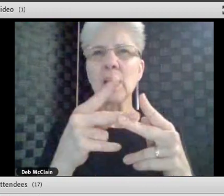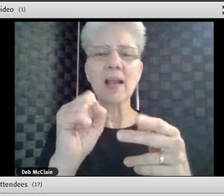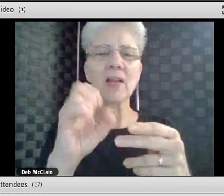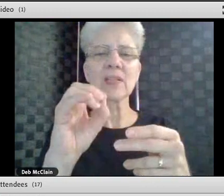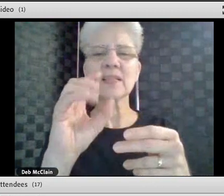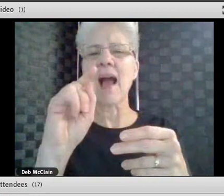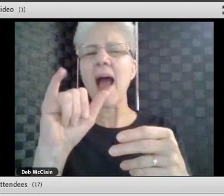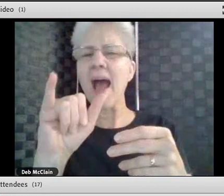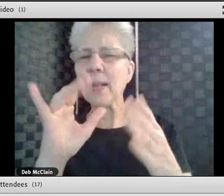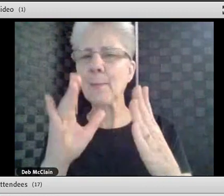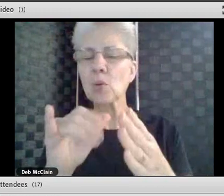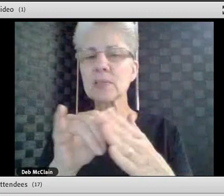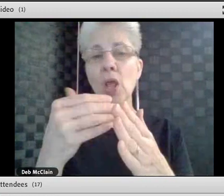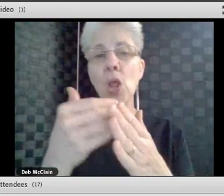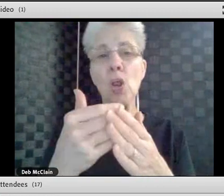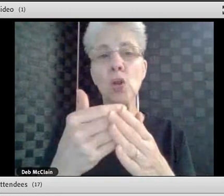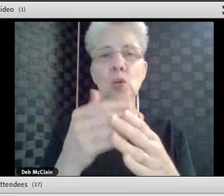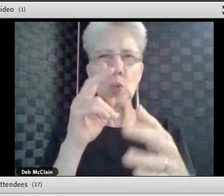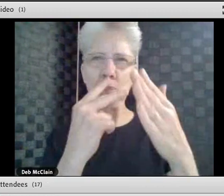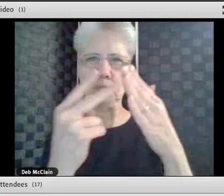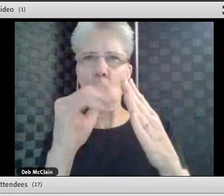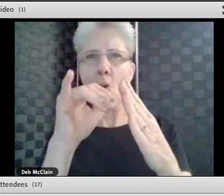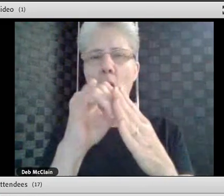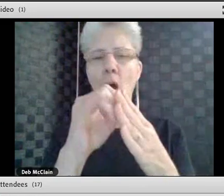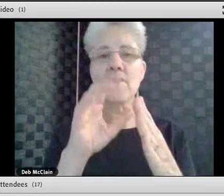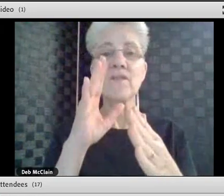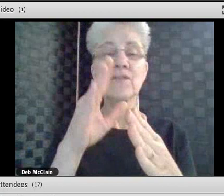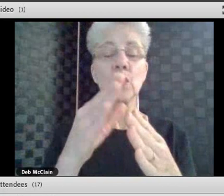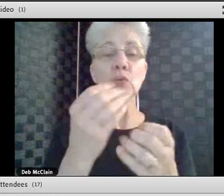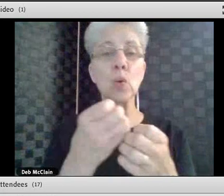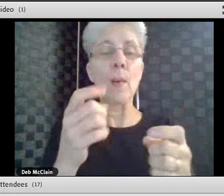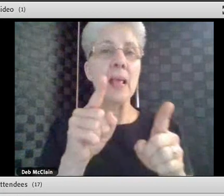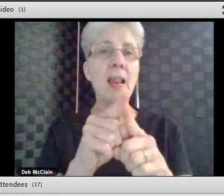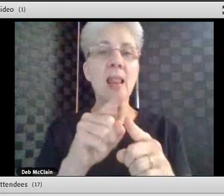and a new take on futuristic equipment with things such as the Holodeck, right?